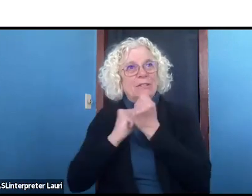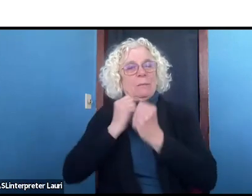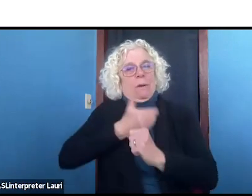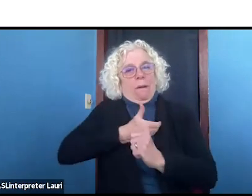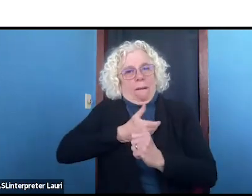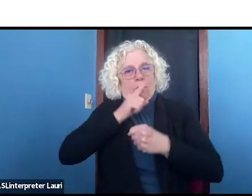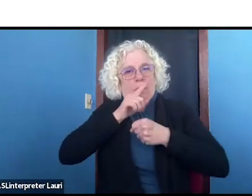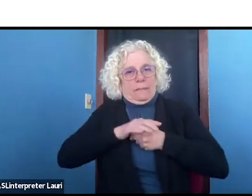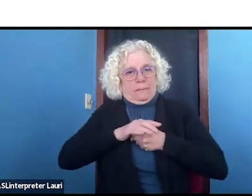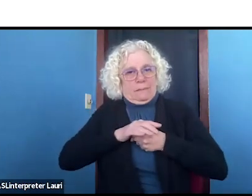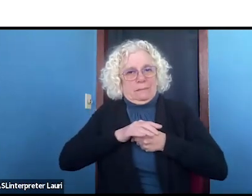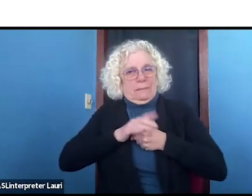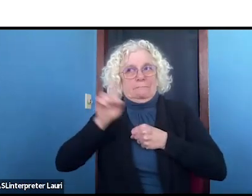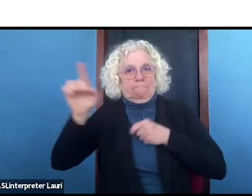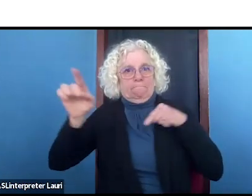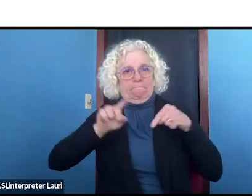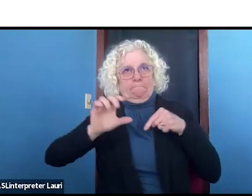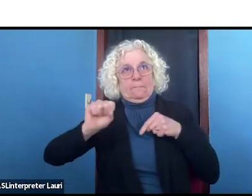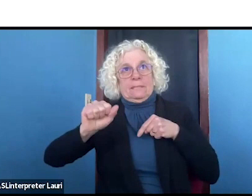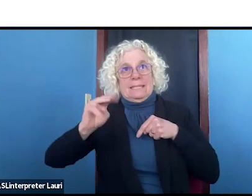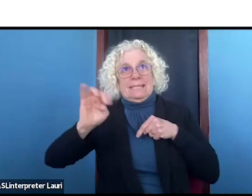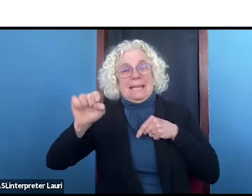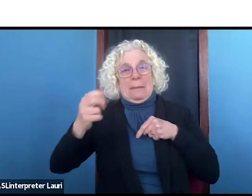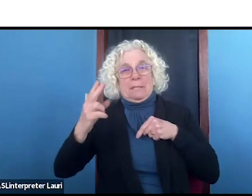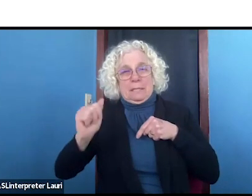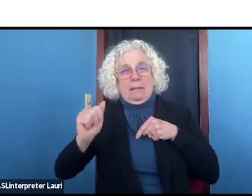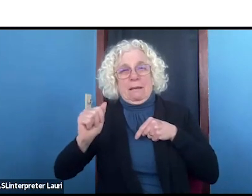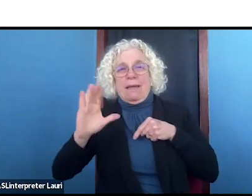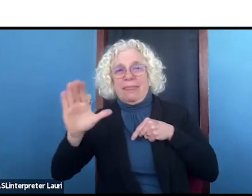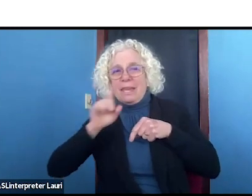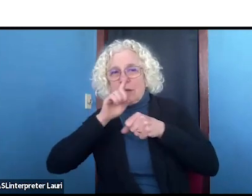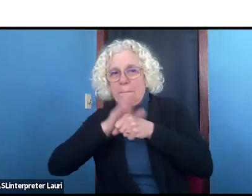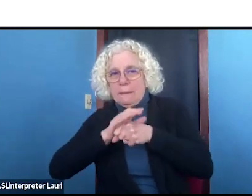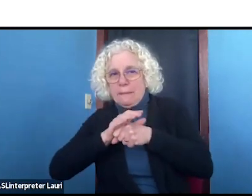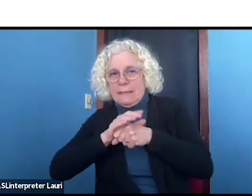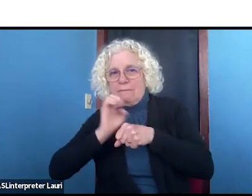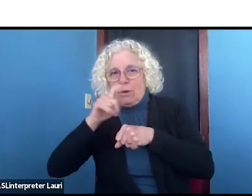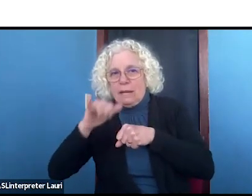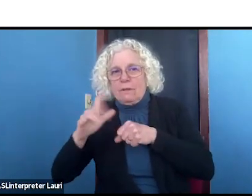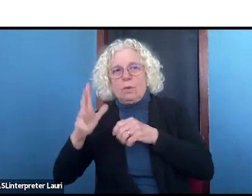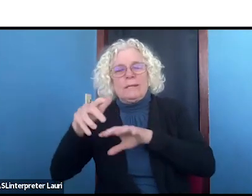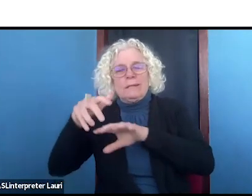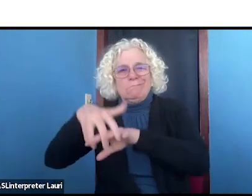And Sampson's commitment to equity includes a cross-cutting approach to ensure that it's woven into every initiative